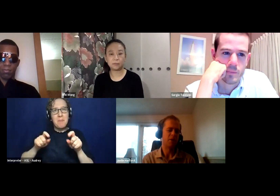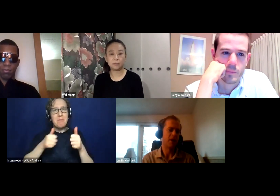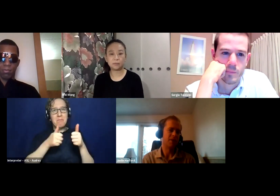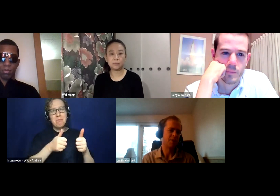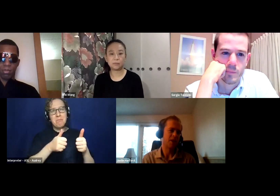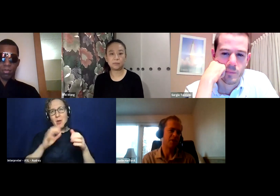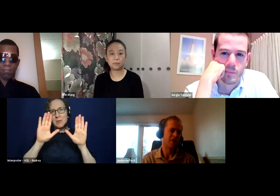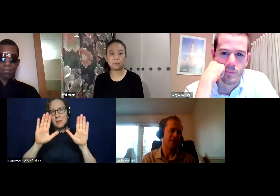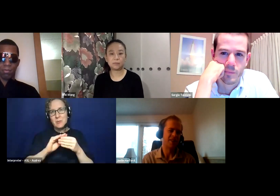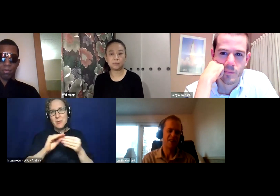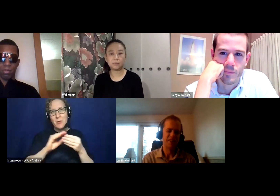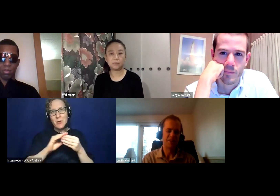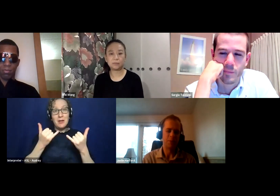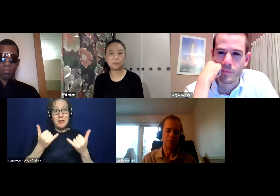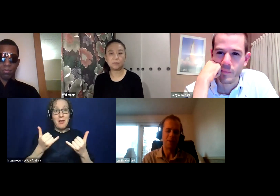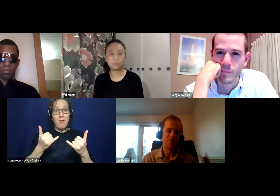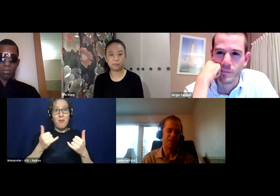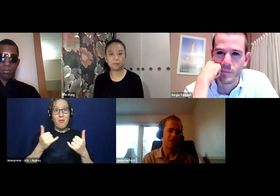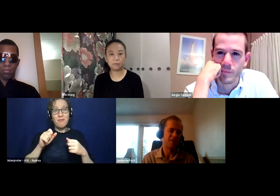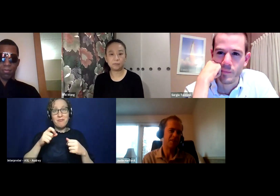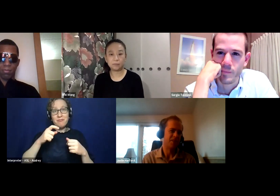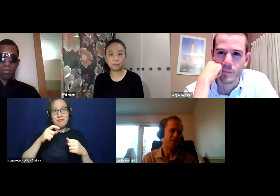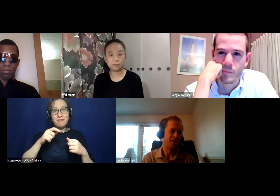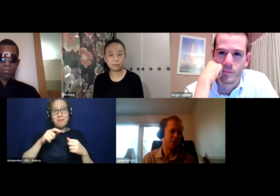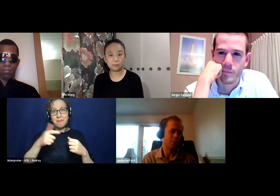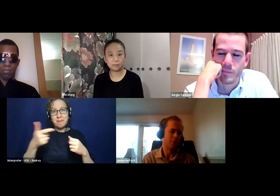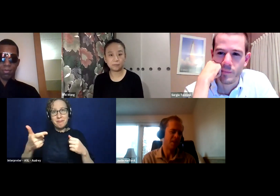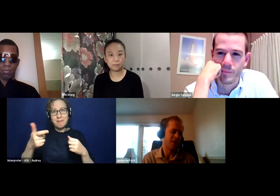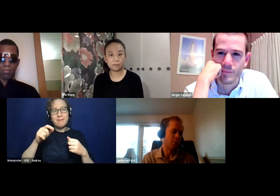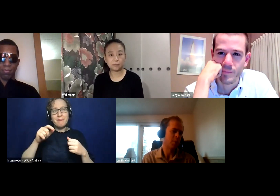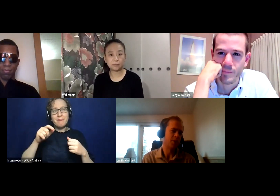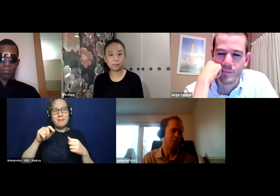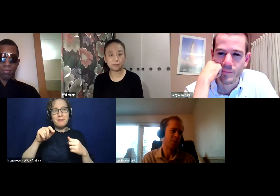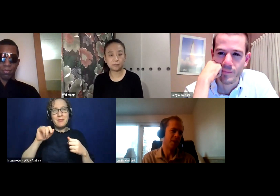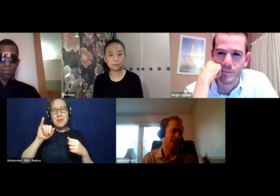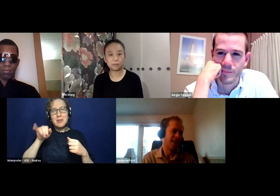going to now direct this question on to Justice, Justice Chukwu. What was your